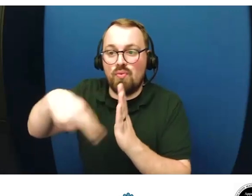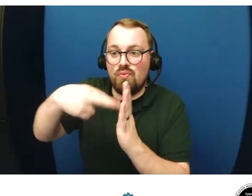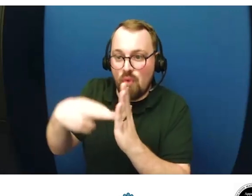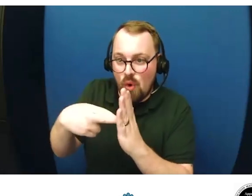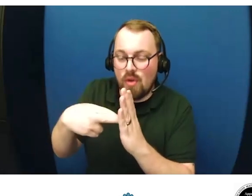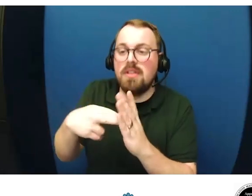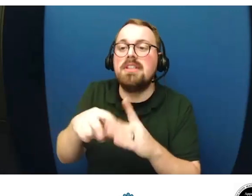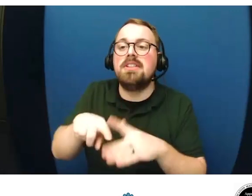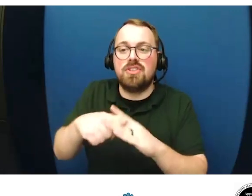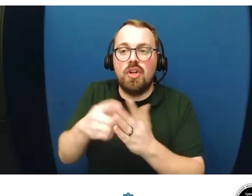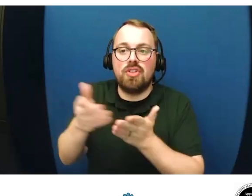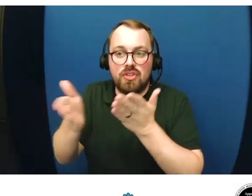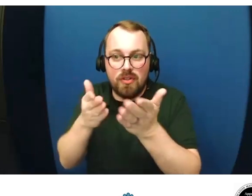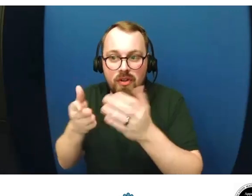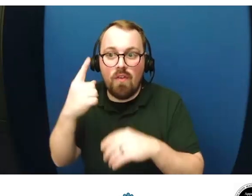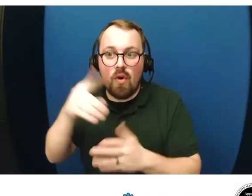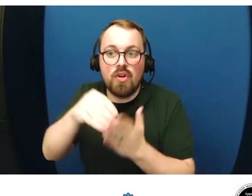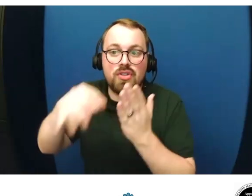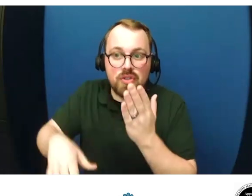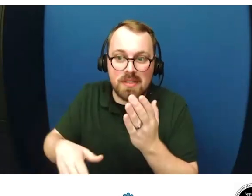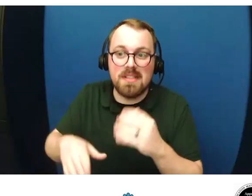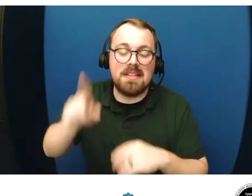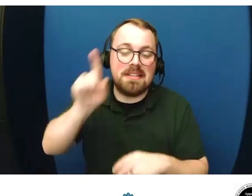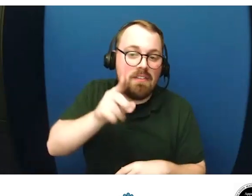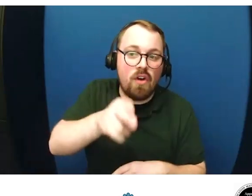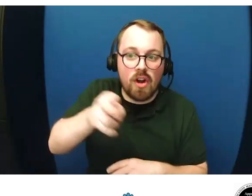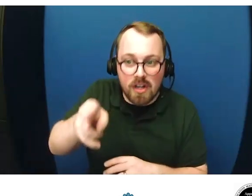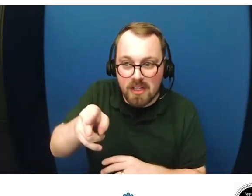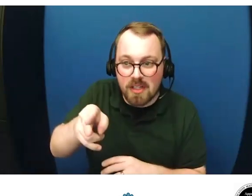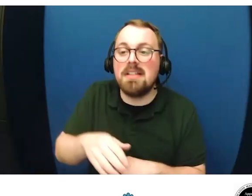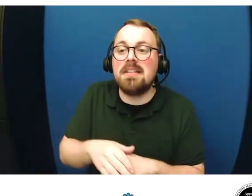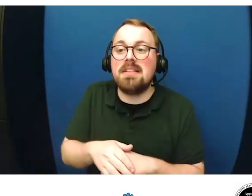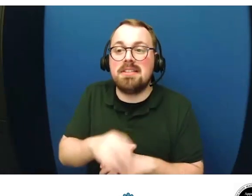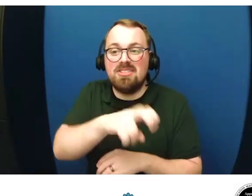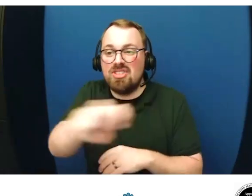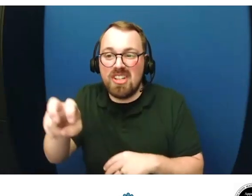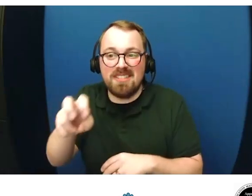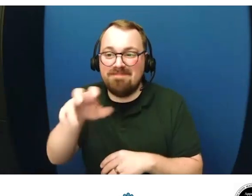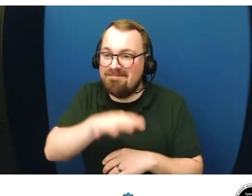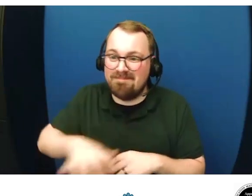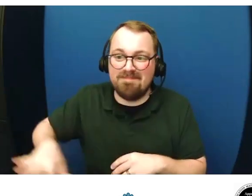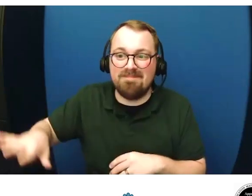and started serving students who were deaf and hard of hearing itinerantly, traveling around.